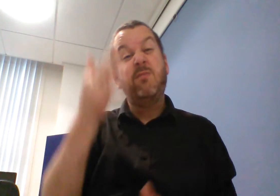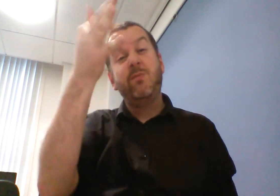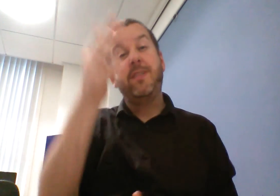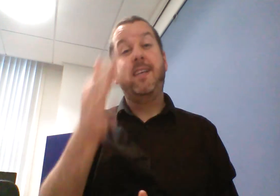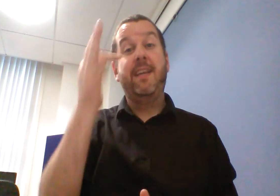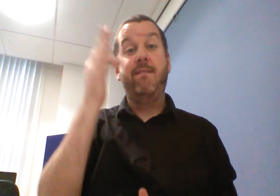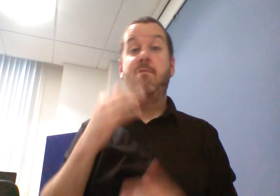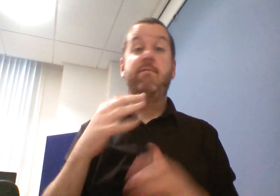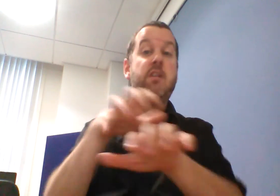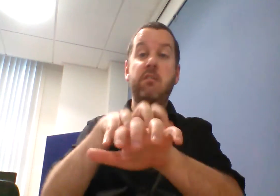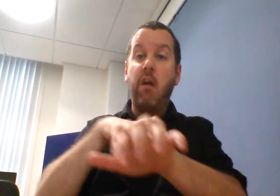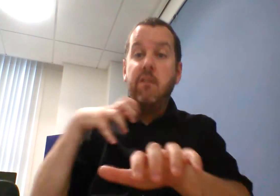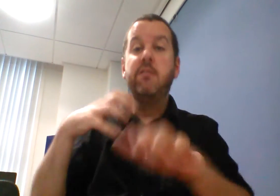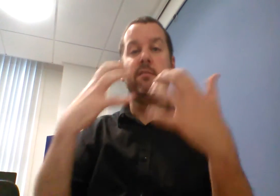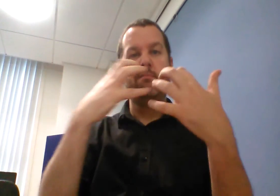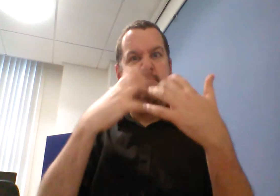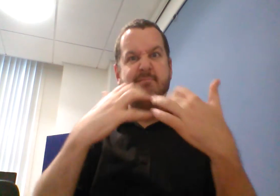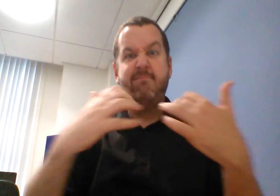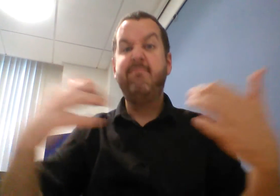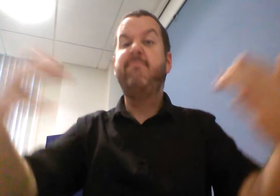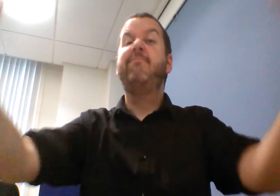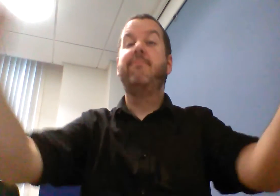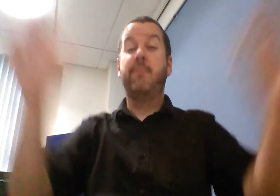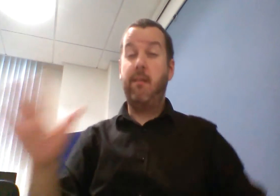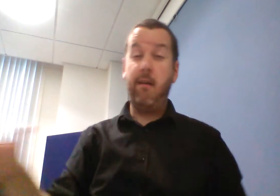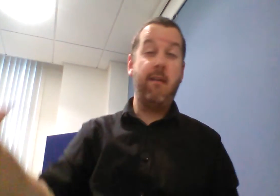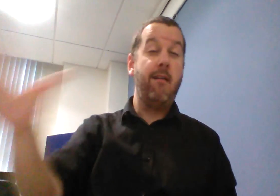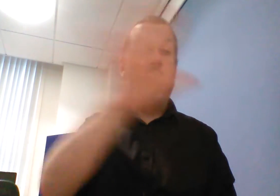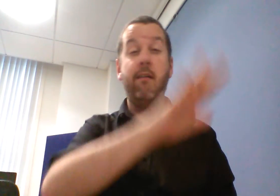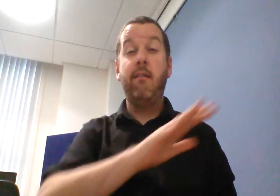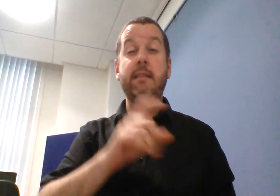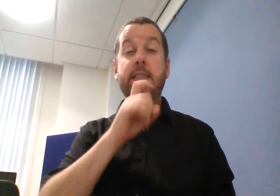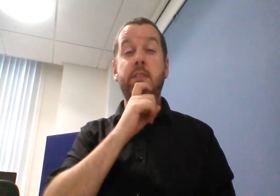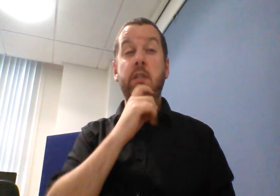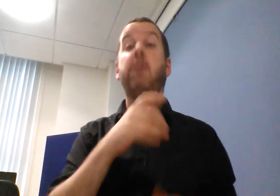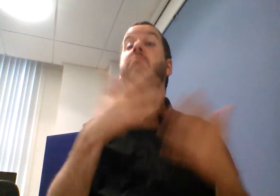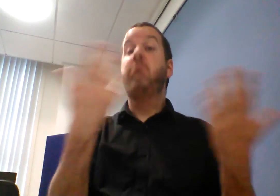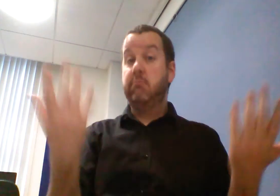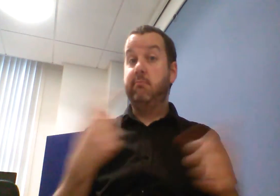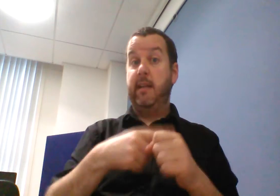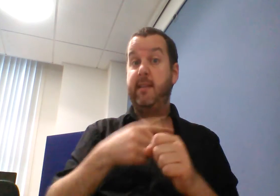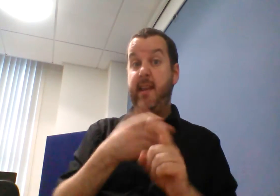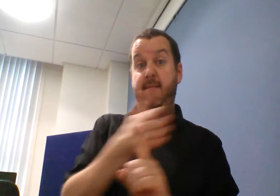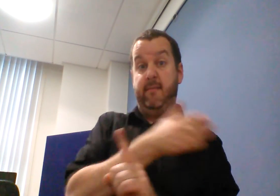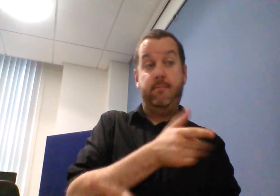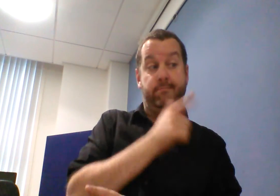I might do it again for a large conference with only hearing people present.